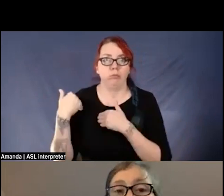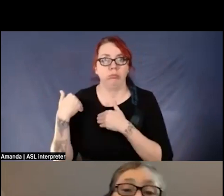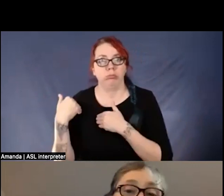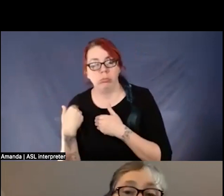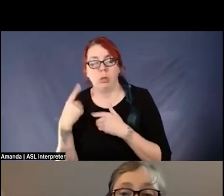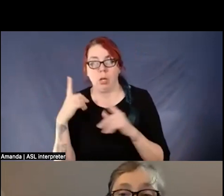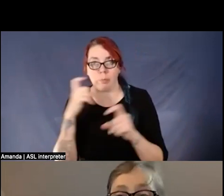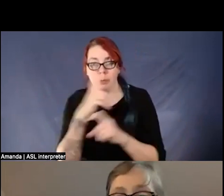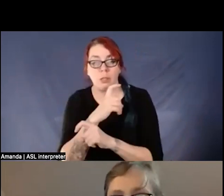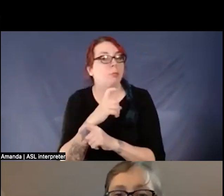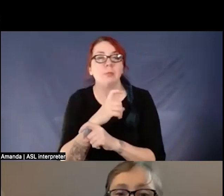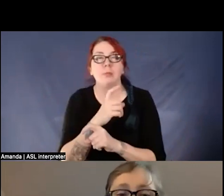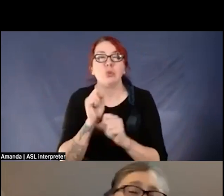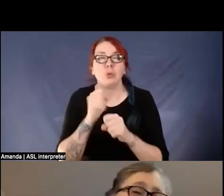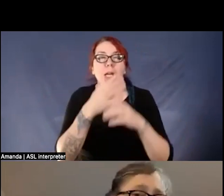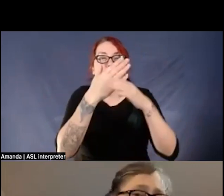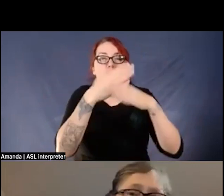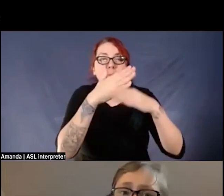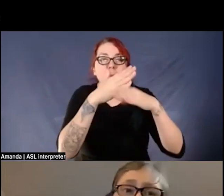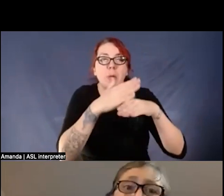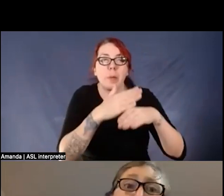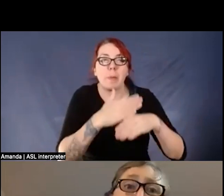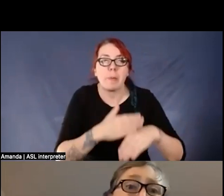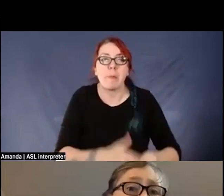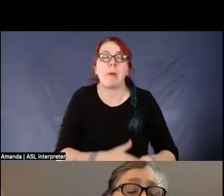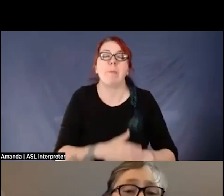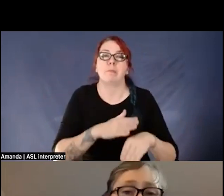tasks and subtasks. And each one of those tasks, there could be multiple subtasks